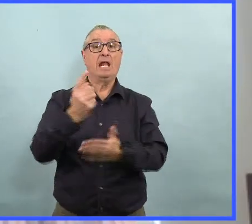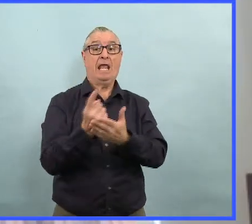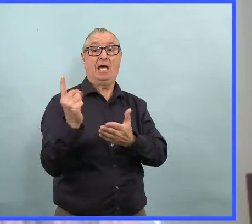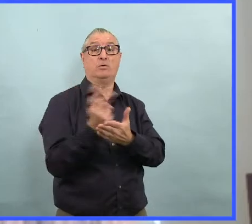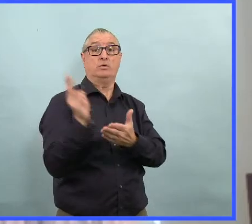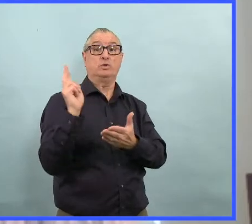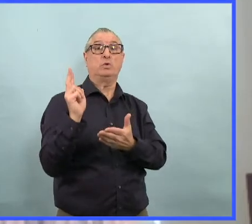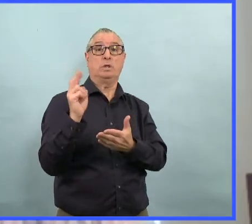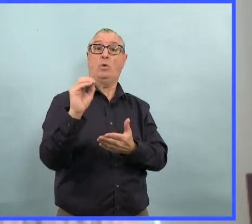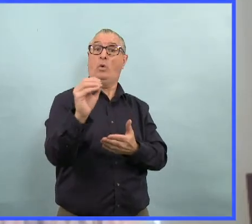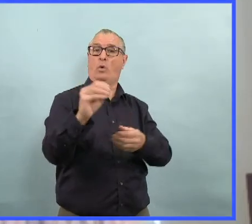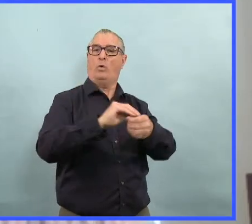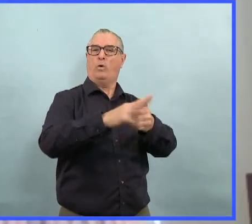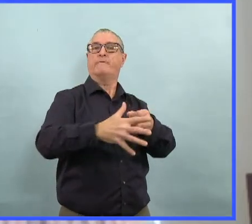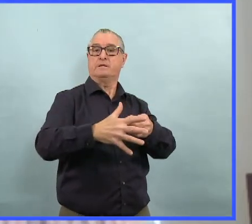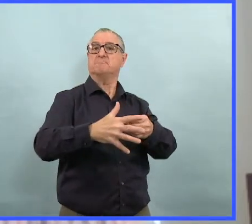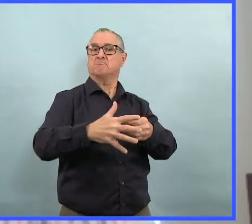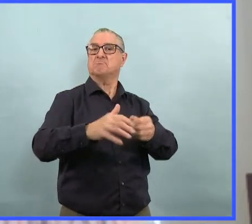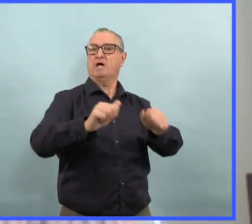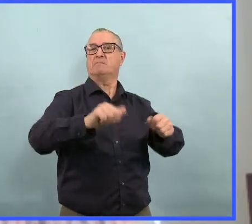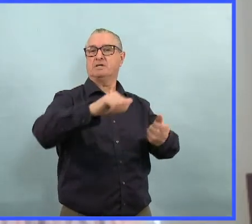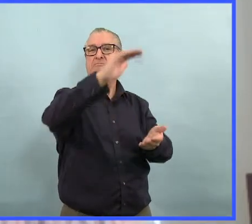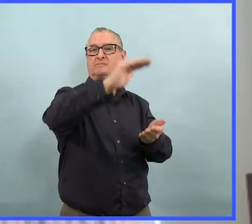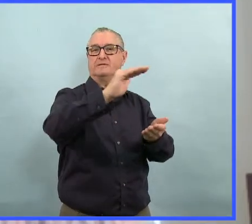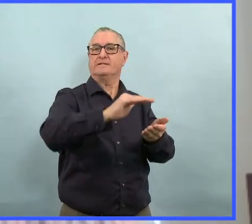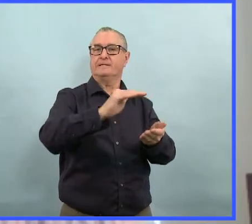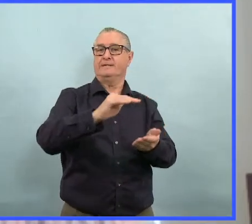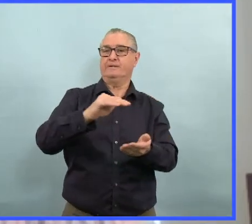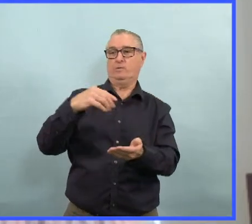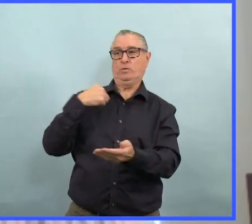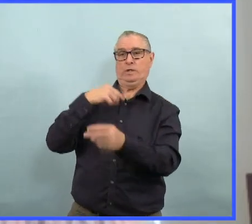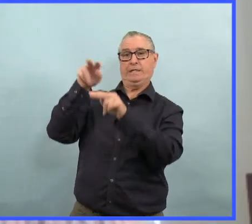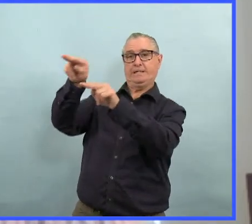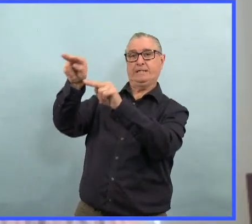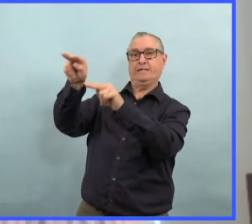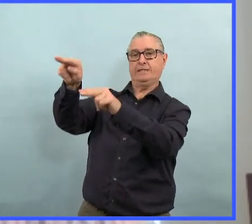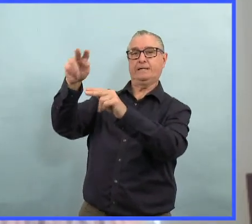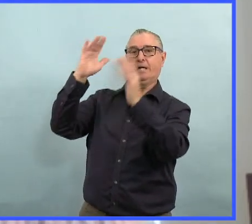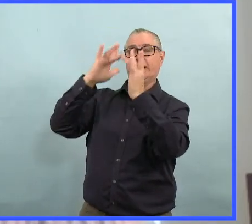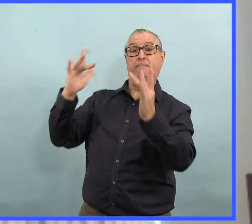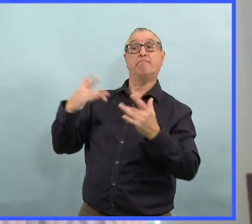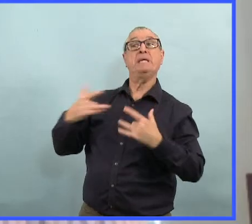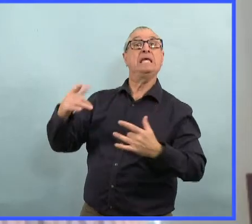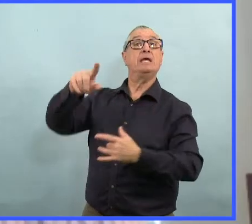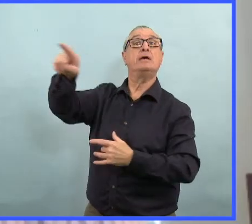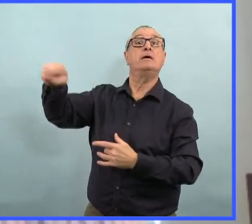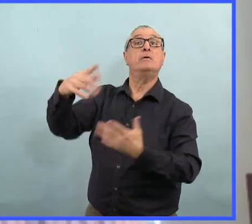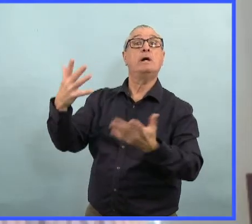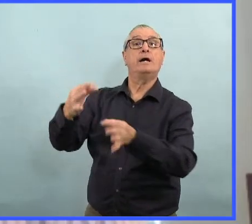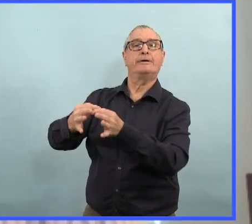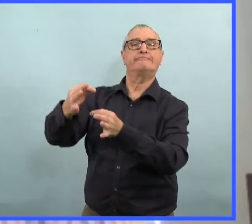things we look at once things stabilize with our our testing uh change uh then you know things like